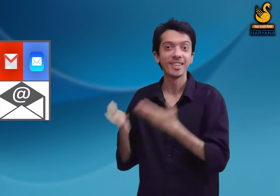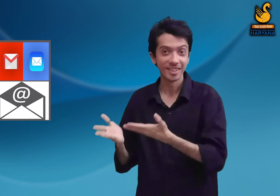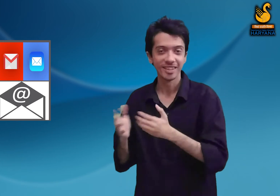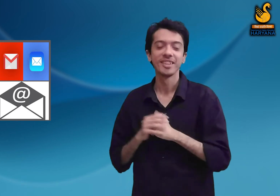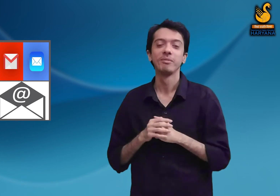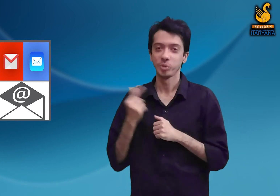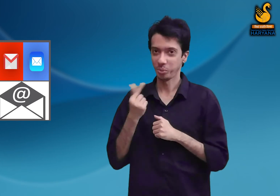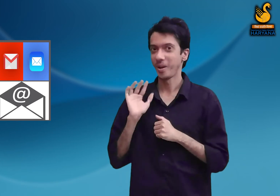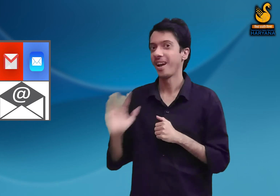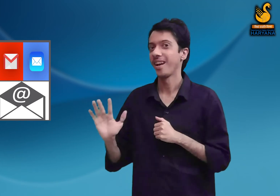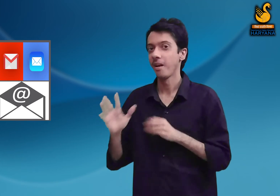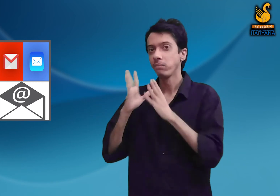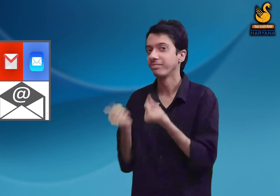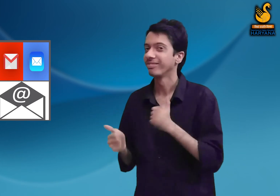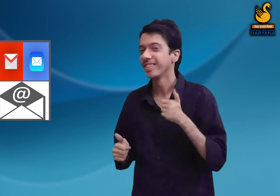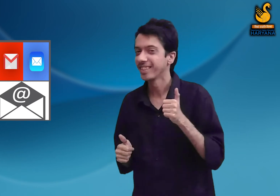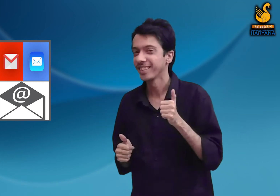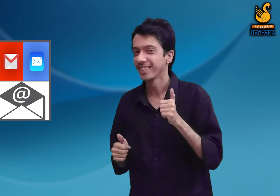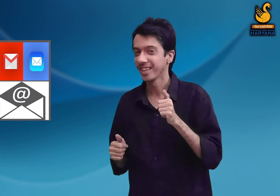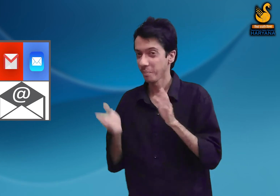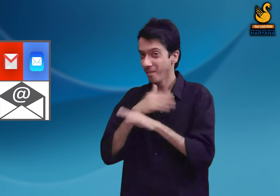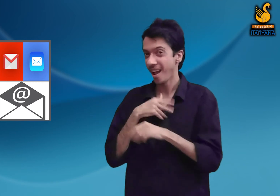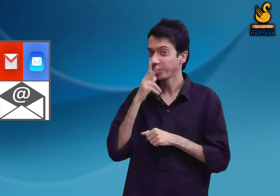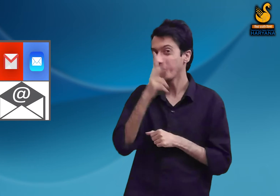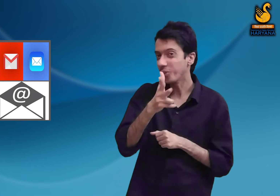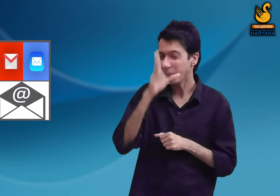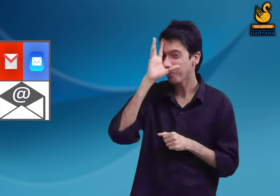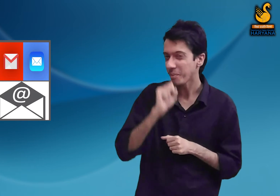So, as I told you before that we still use letters we did not stop using them.